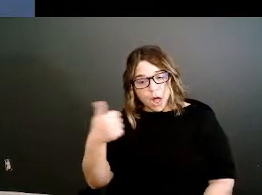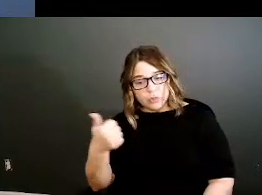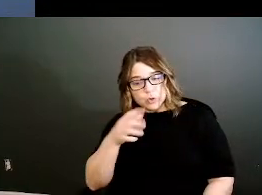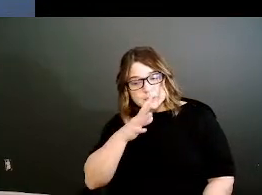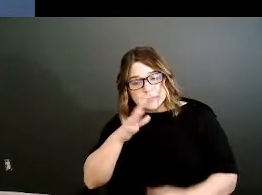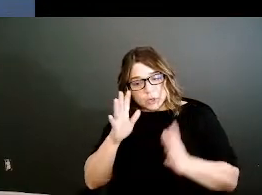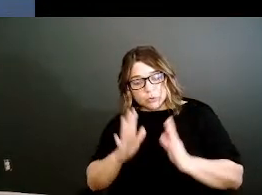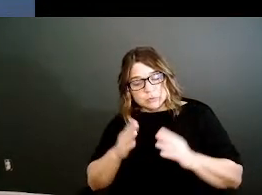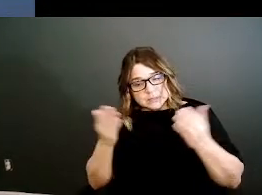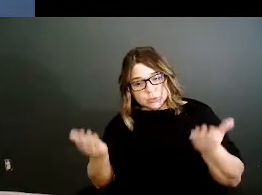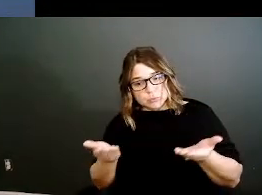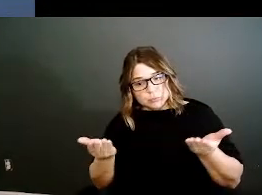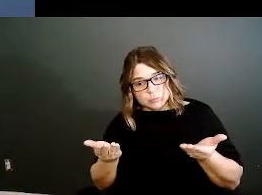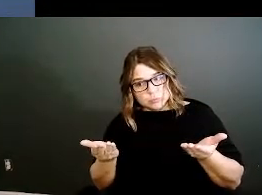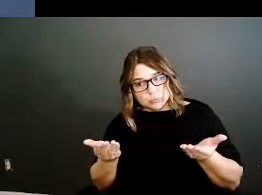SO THAT BRINGS US TO 62.